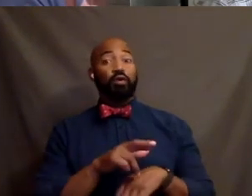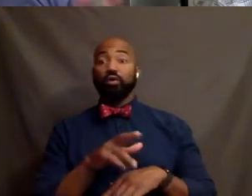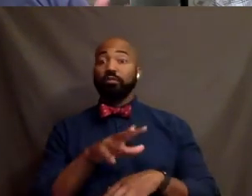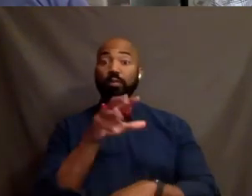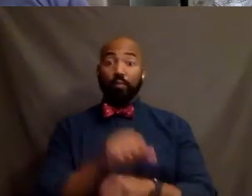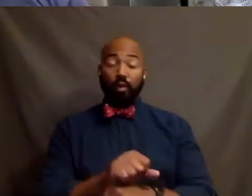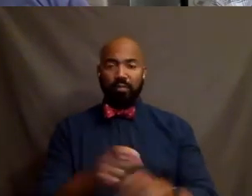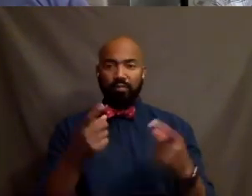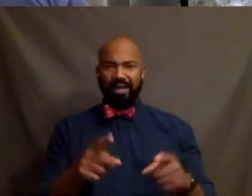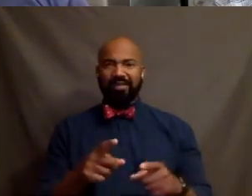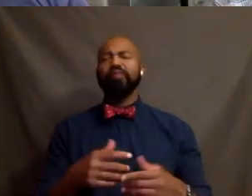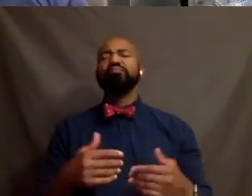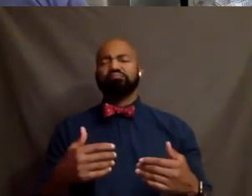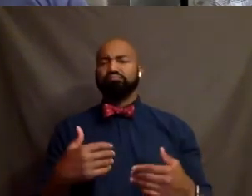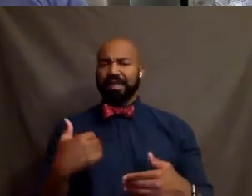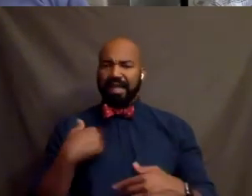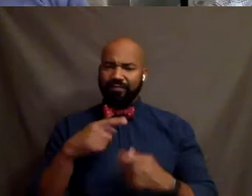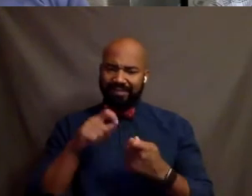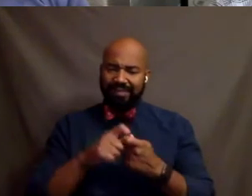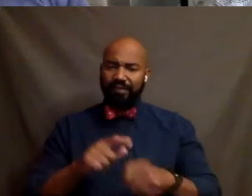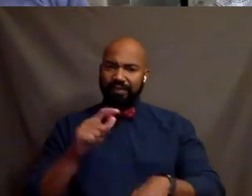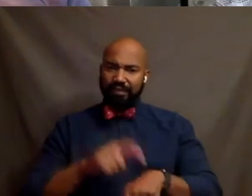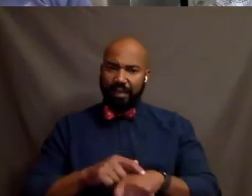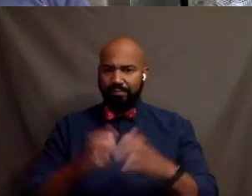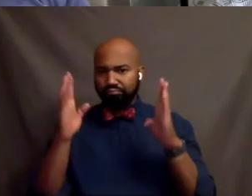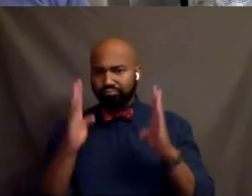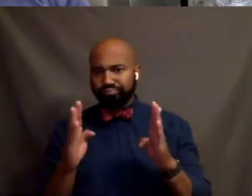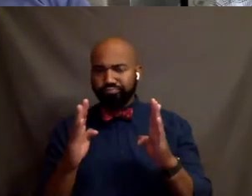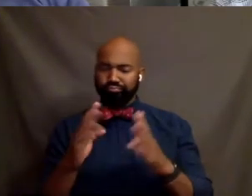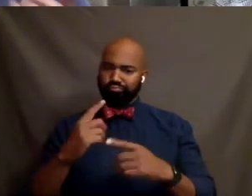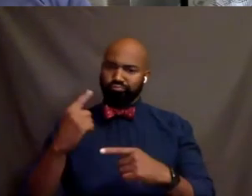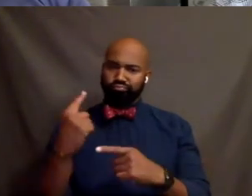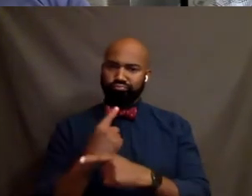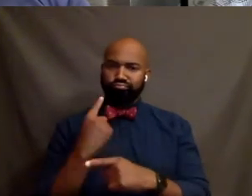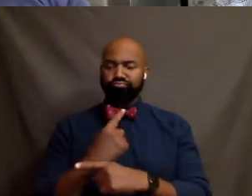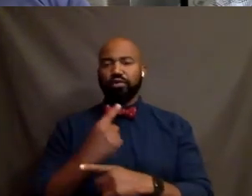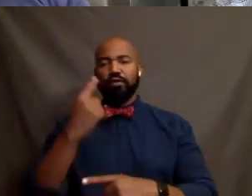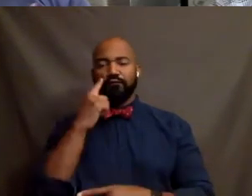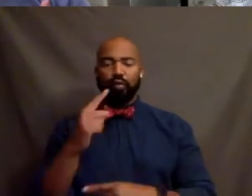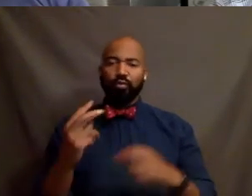to have a meaningful conversation. So life is busy, appointments can be back to back,